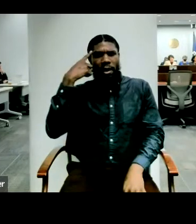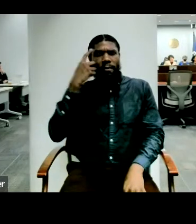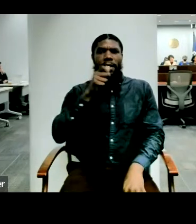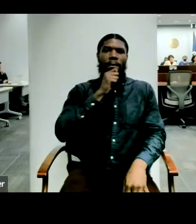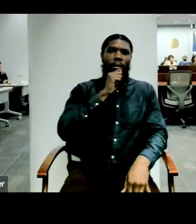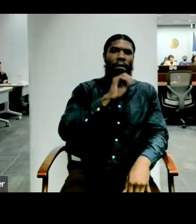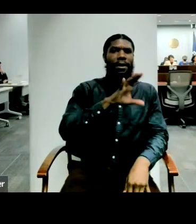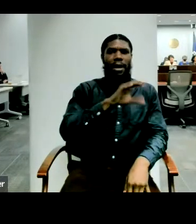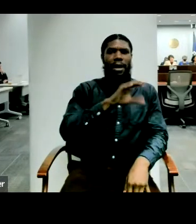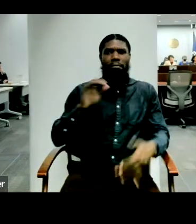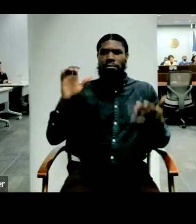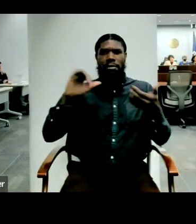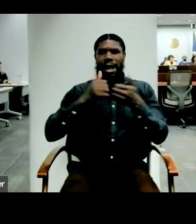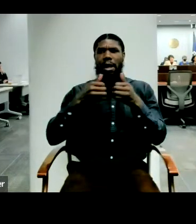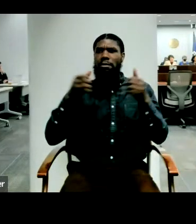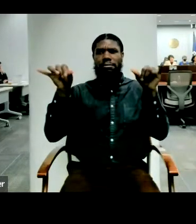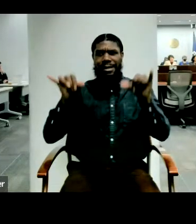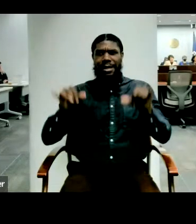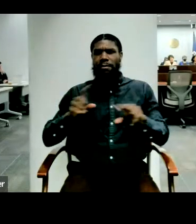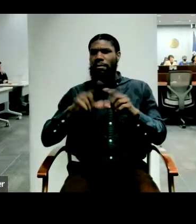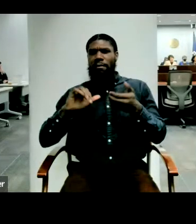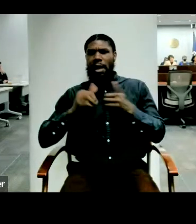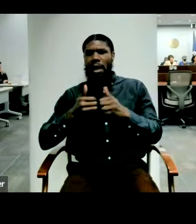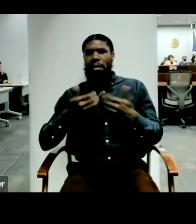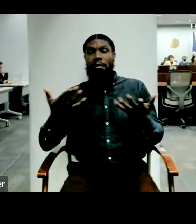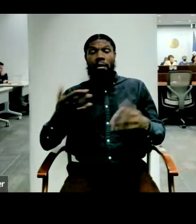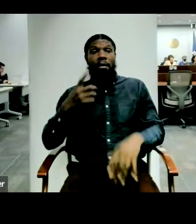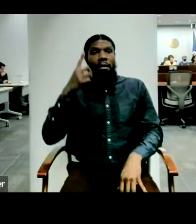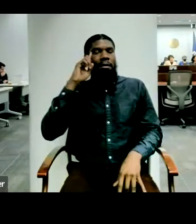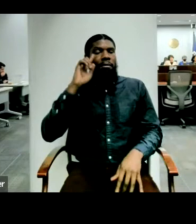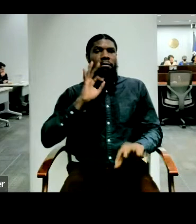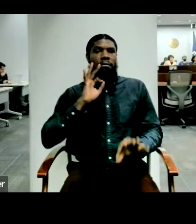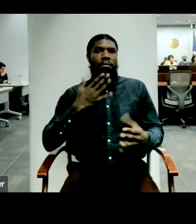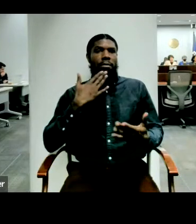um for Black communes and communities of color, often times there is a real